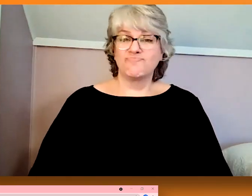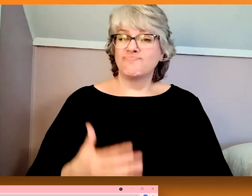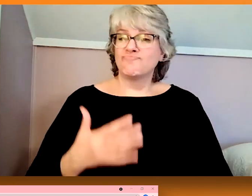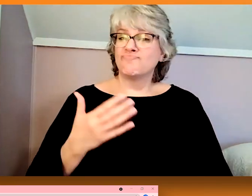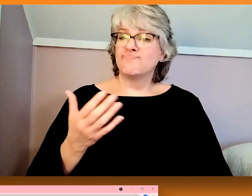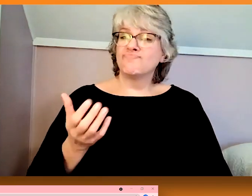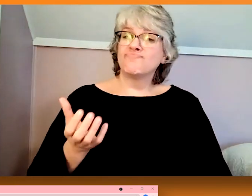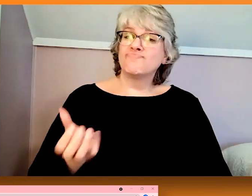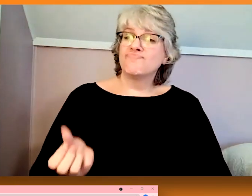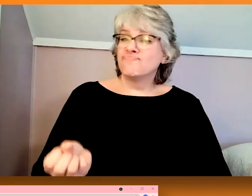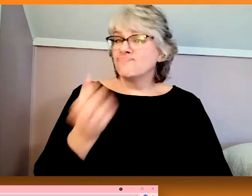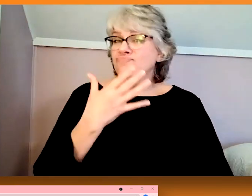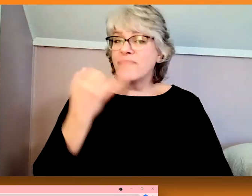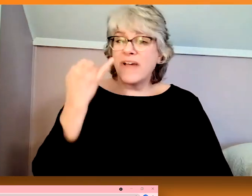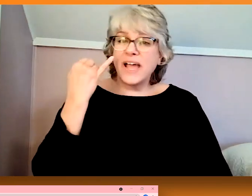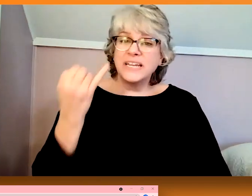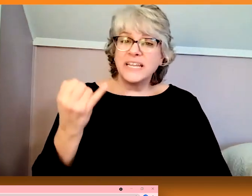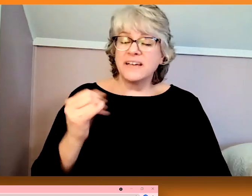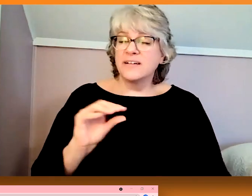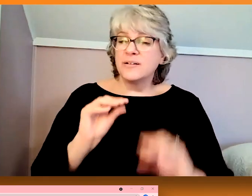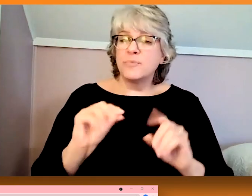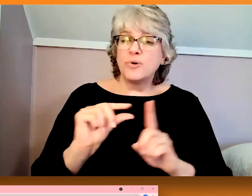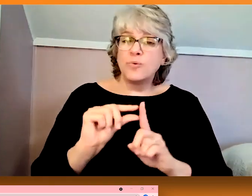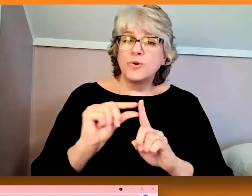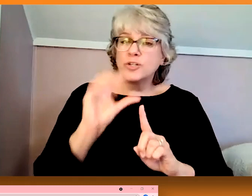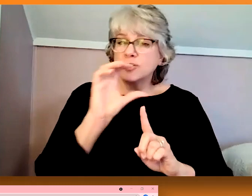a search idea in the chat, we can try a search.